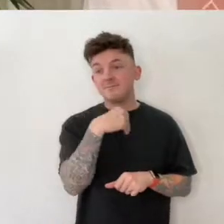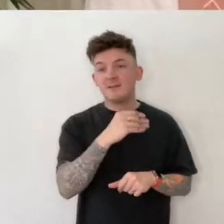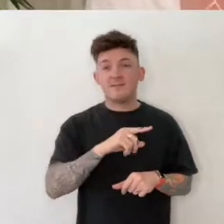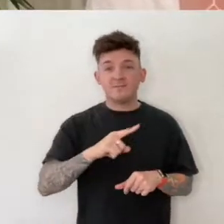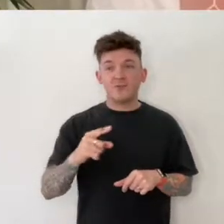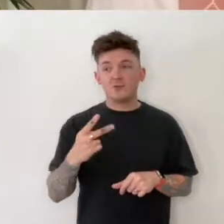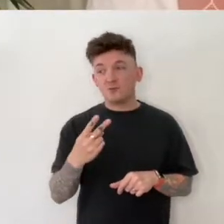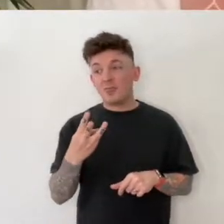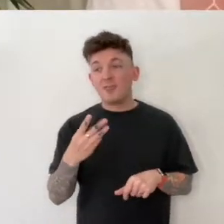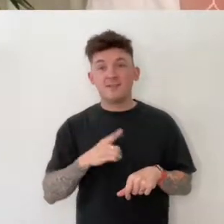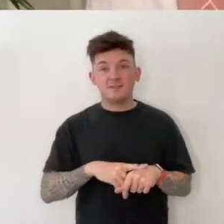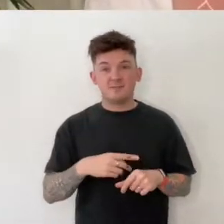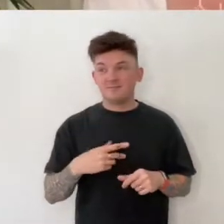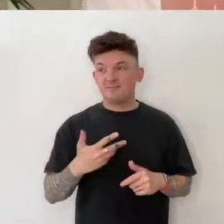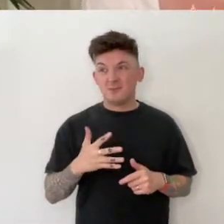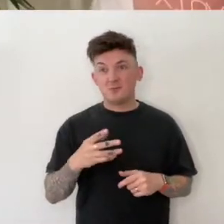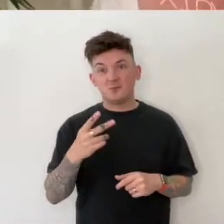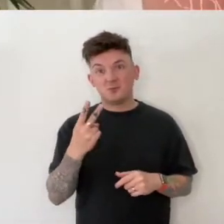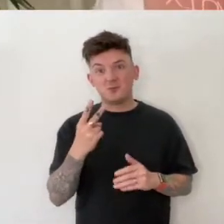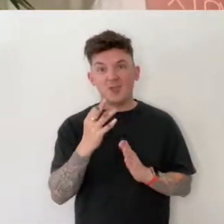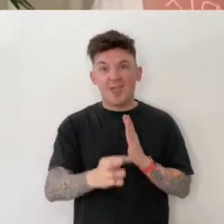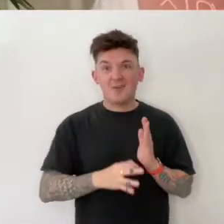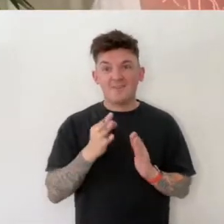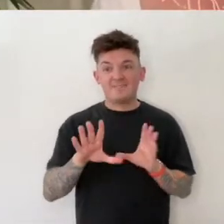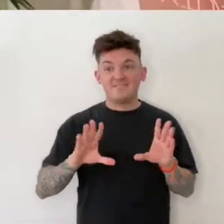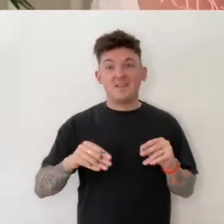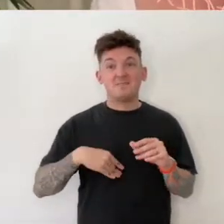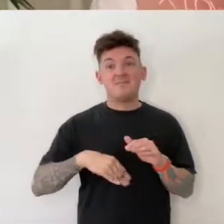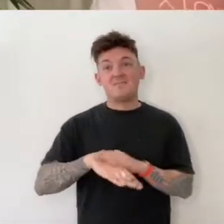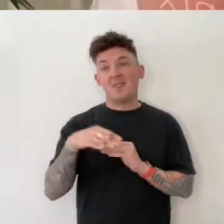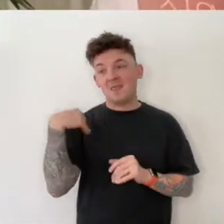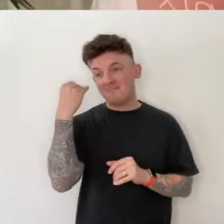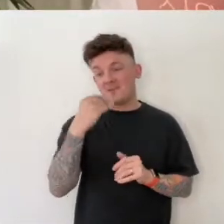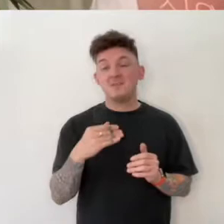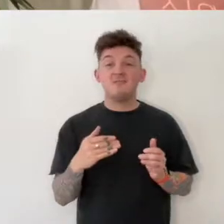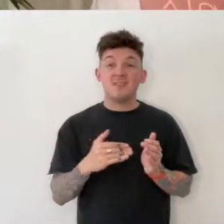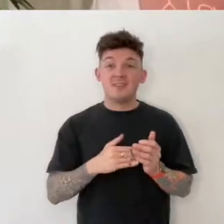me about a couple of hours to do um and then now i've got this down to i could do a work